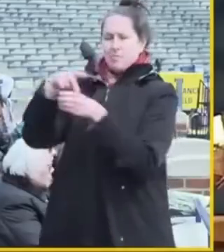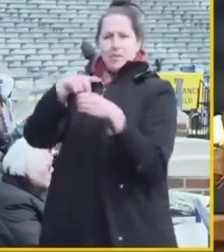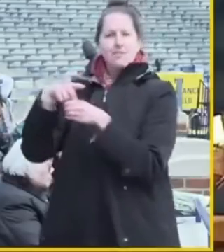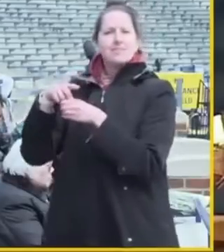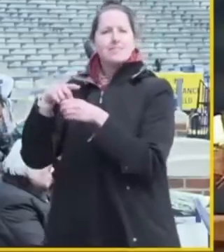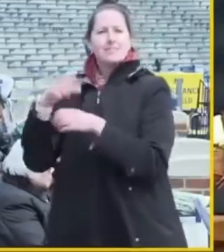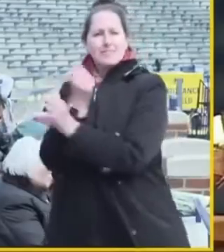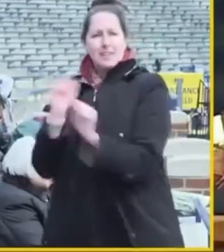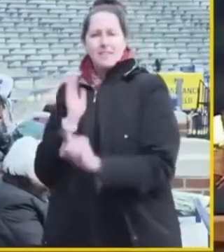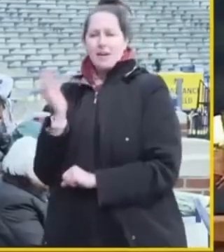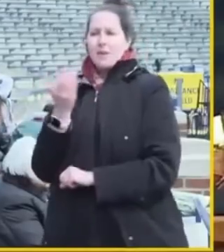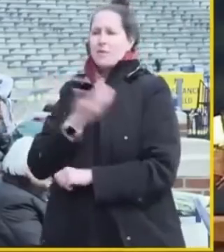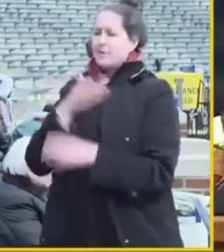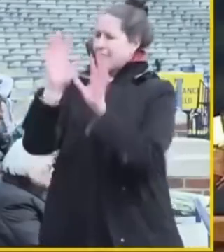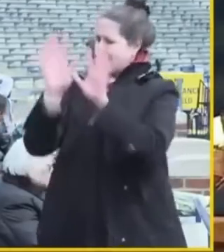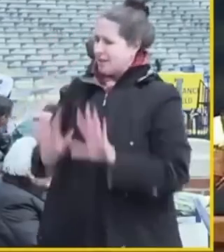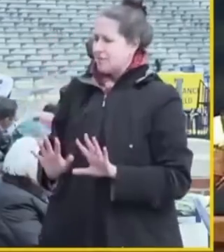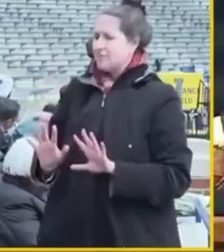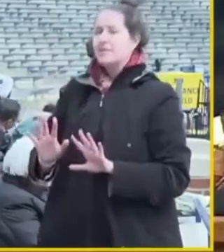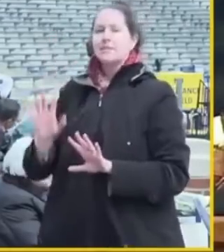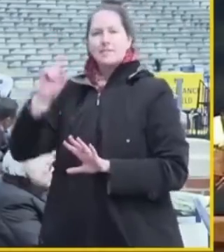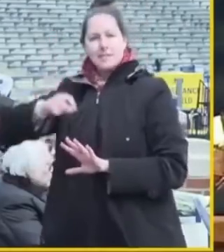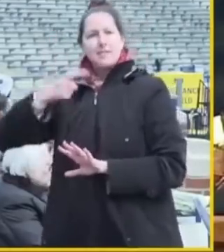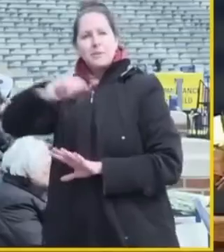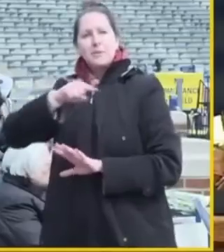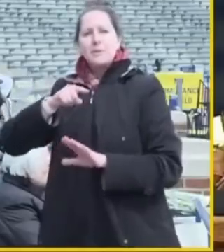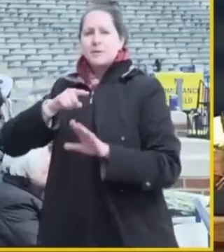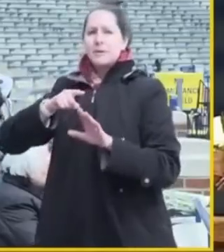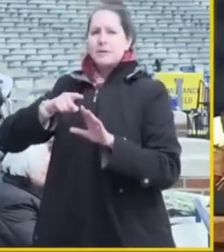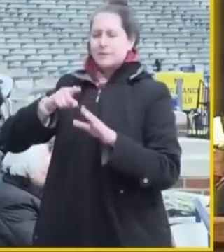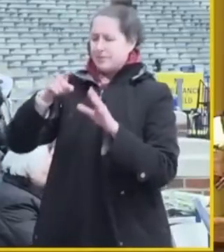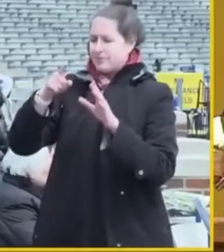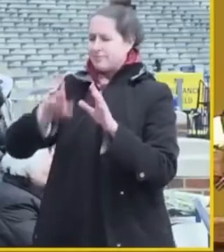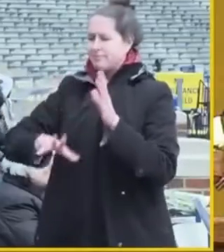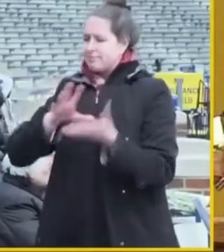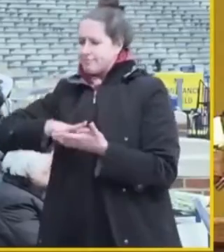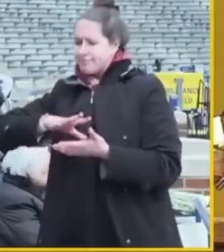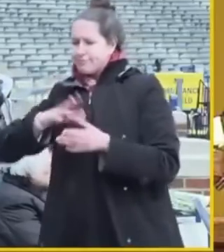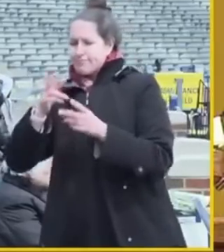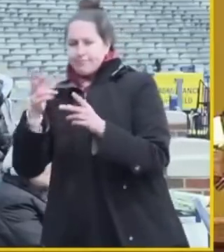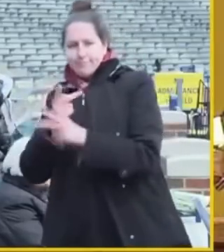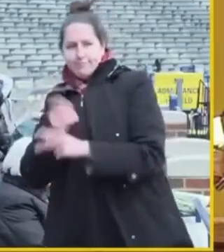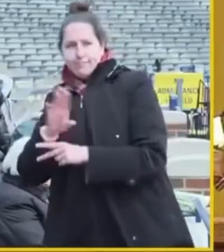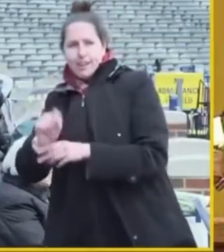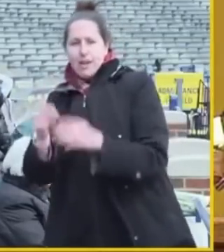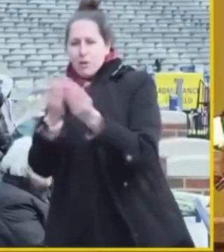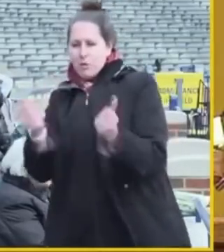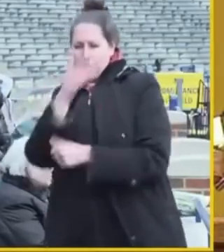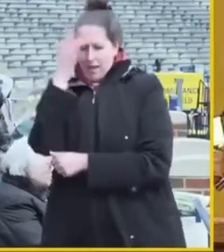We need you to discover new medicines that can cure Alzheimer's, dementia, MS, cancer and Parkinson's.